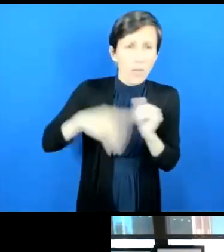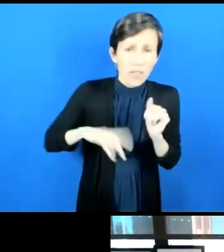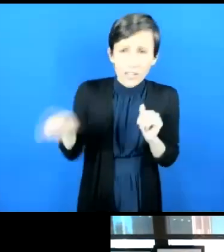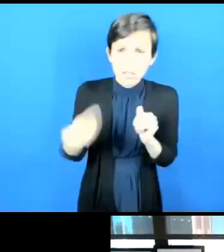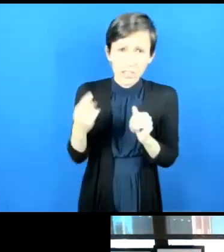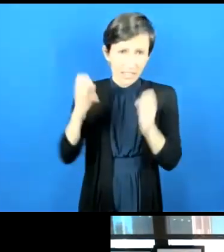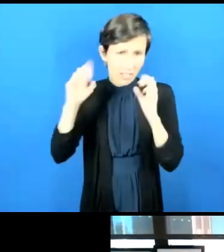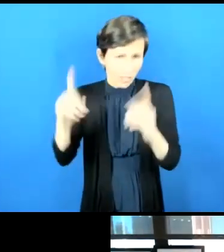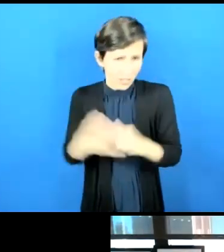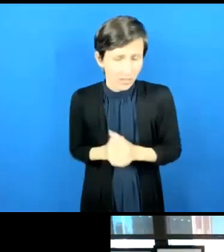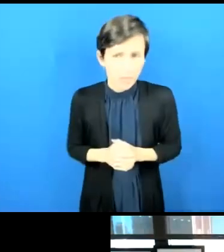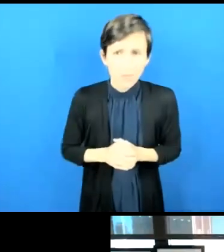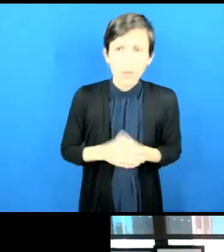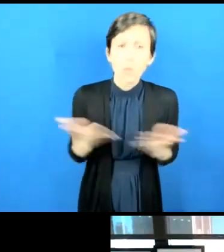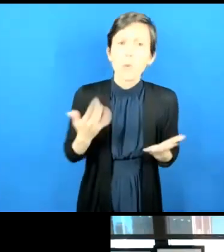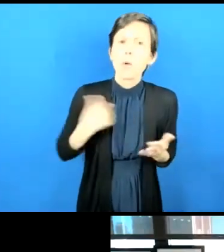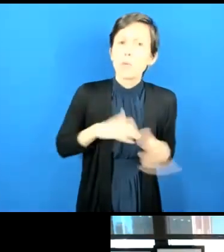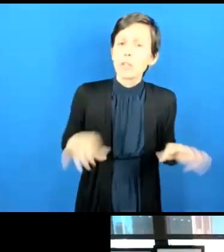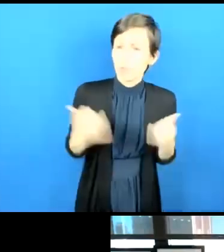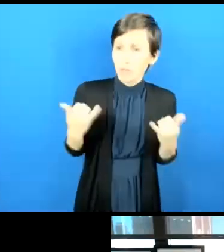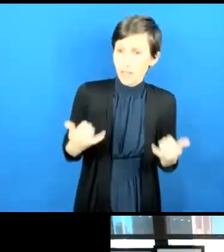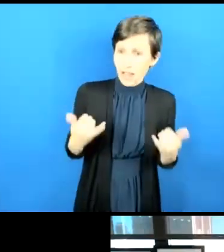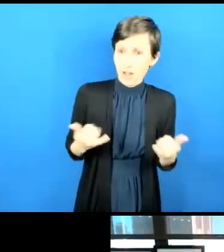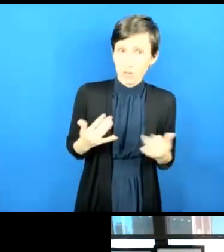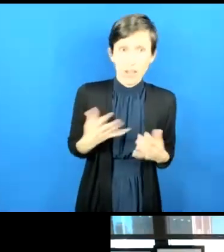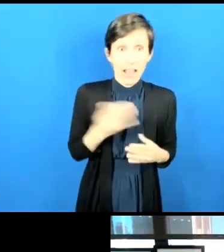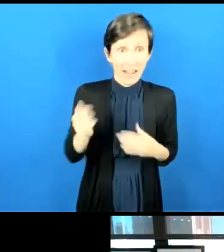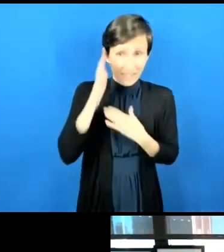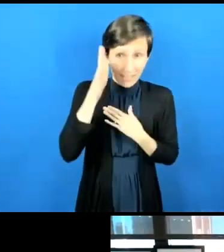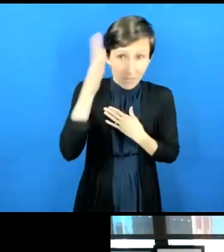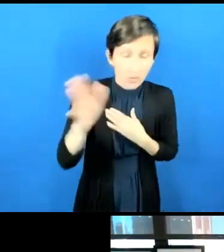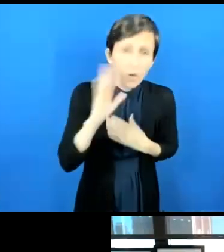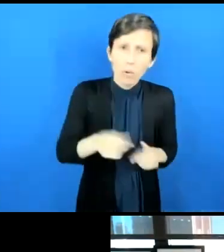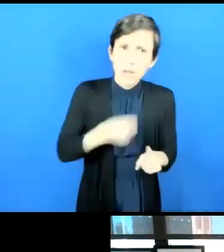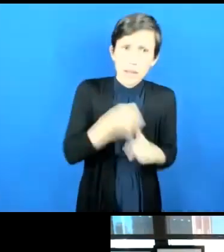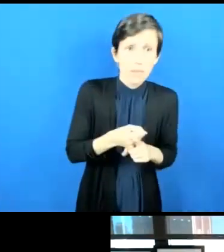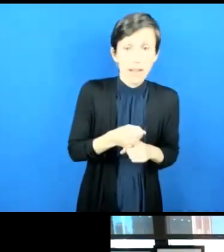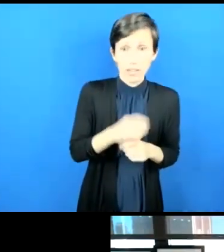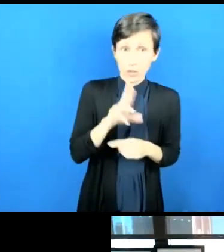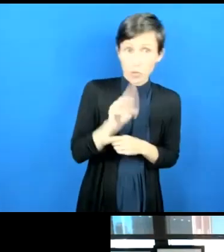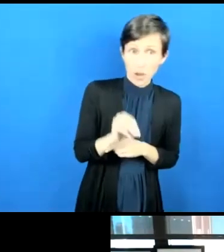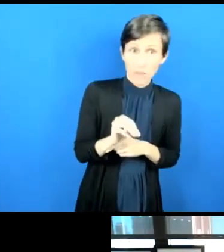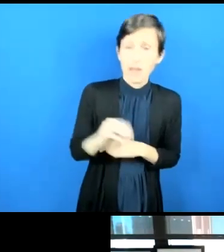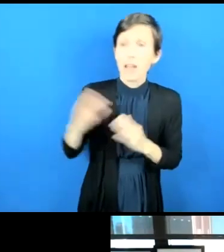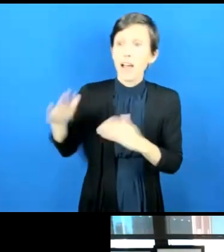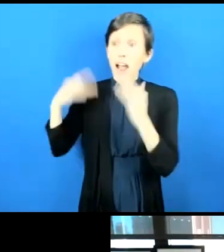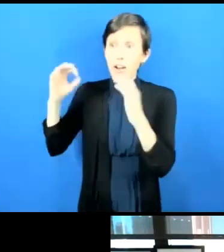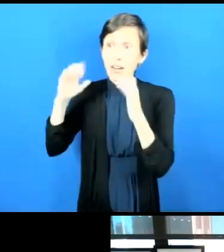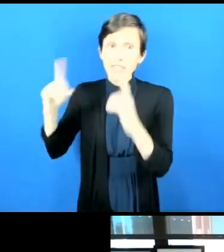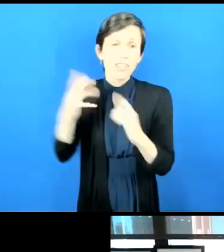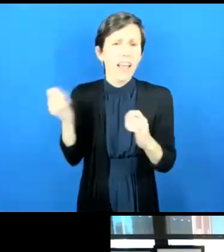and in future years of this journey will impact U of M higher ed and our entire society.